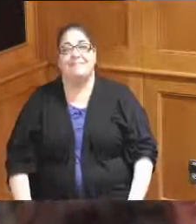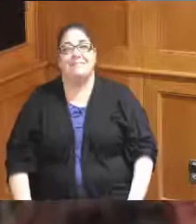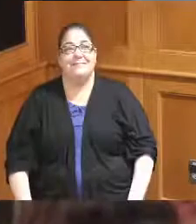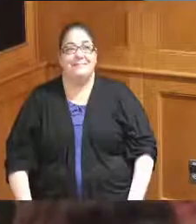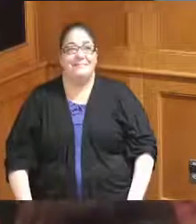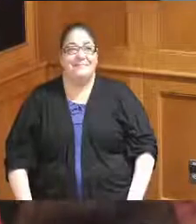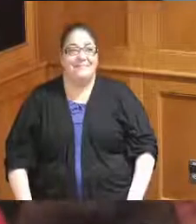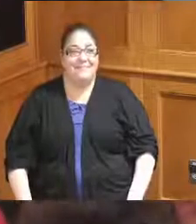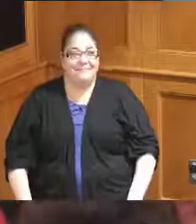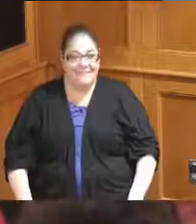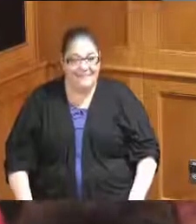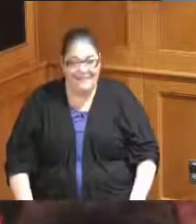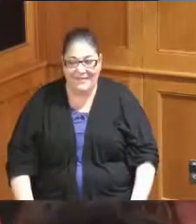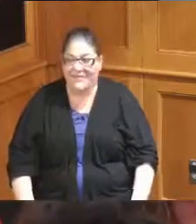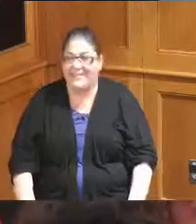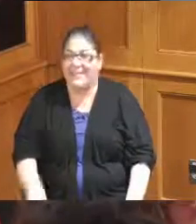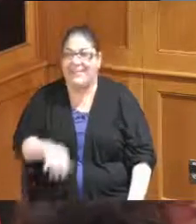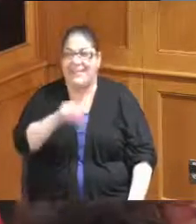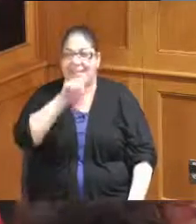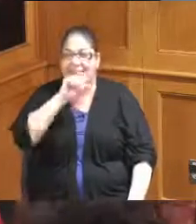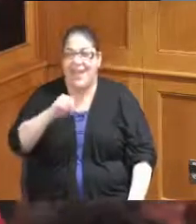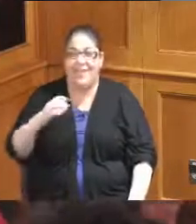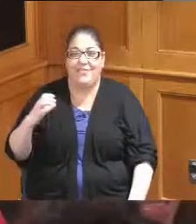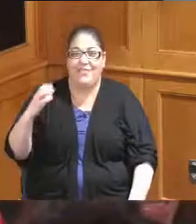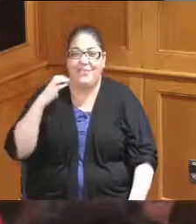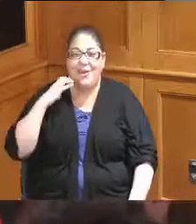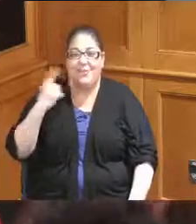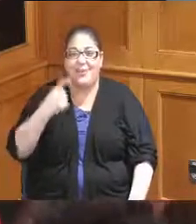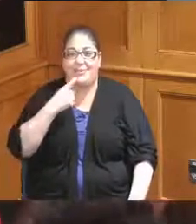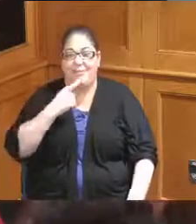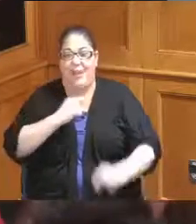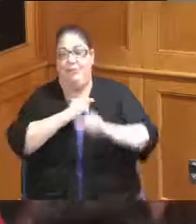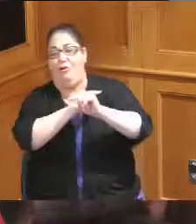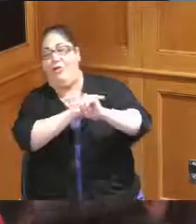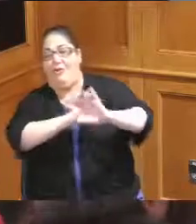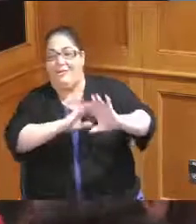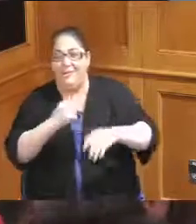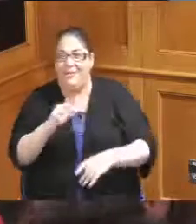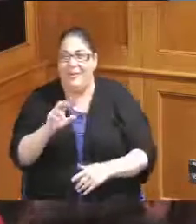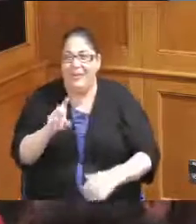goats I love a coach that's a guard I always say guards are the best coaches as coaches